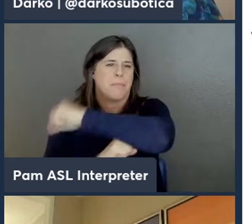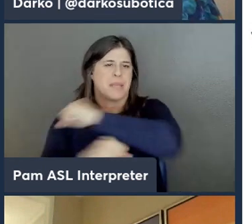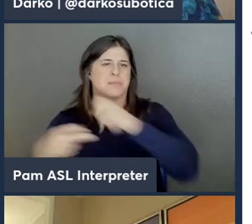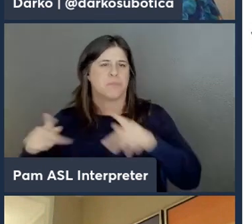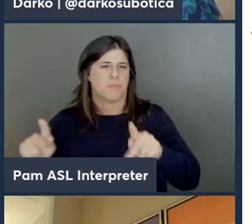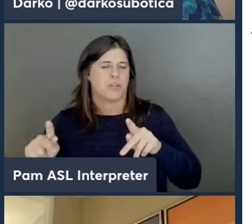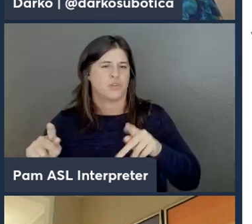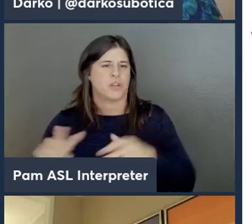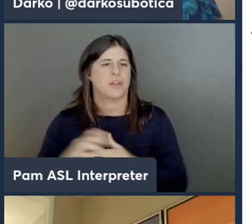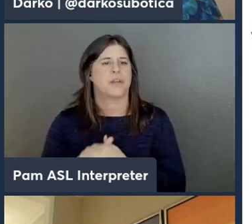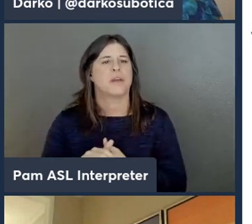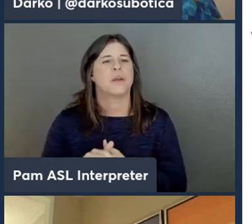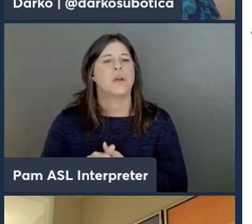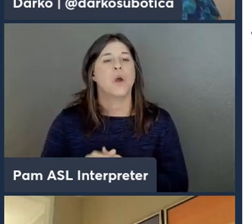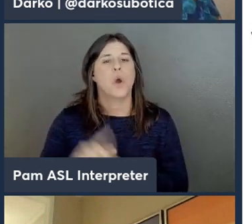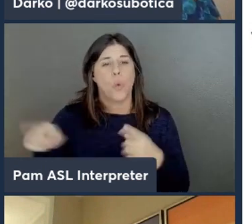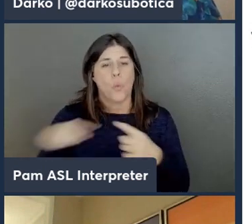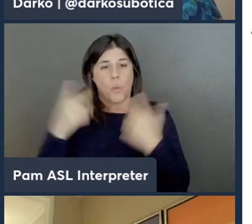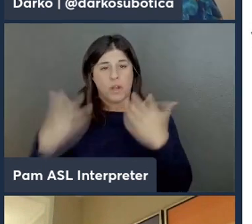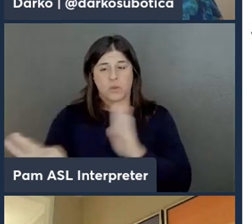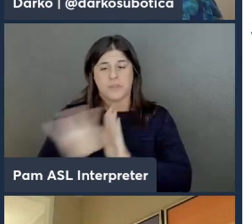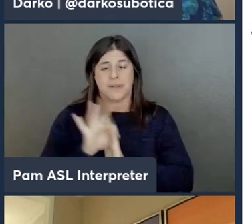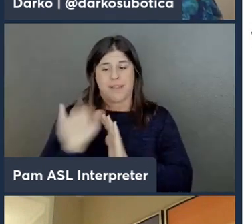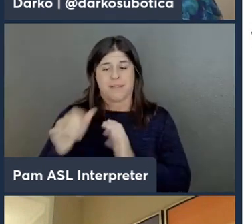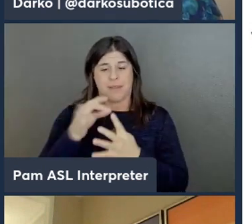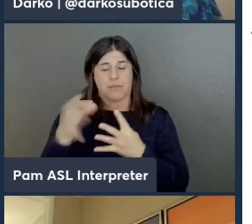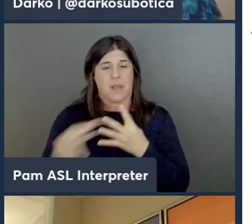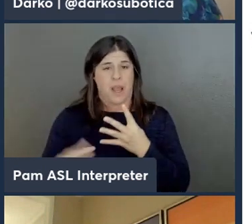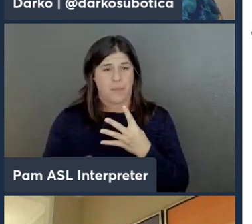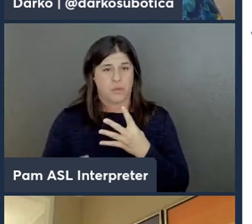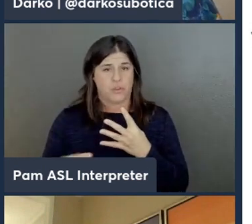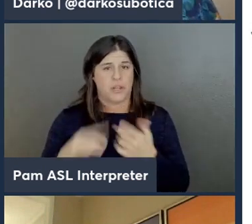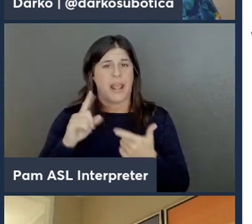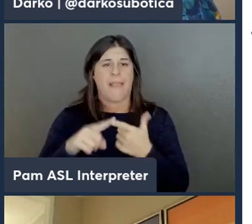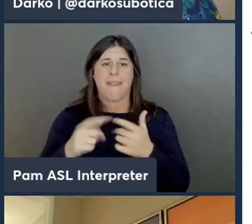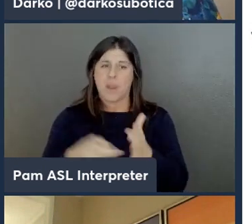once you select this option, it requires all Channel members,